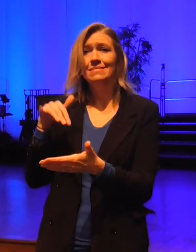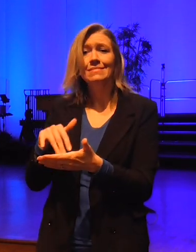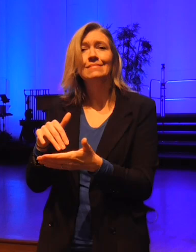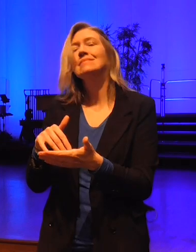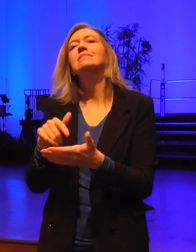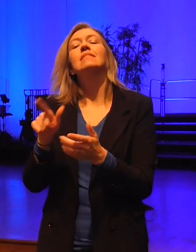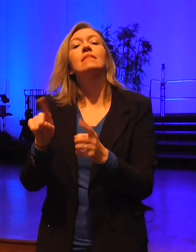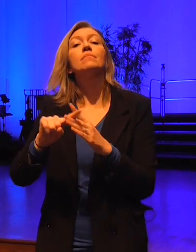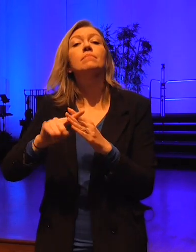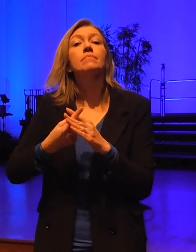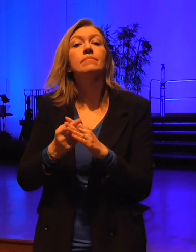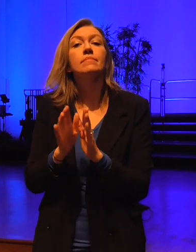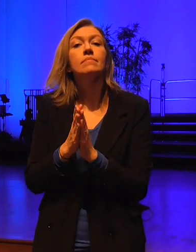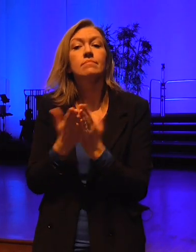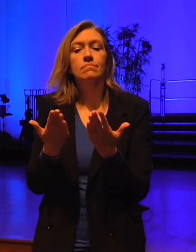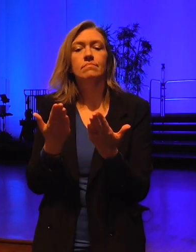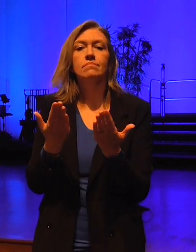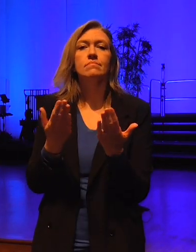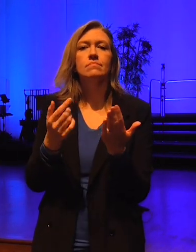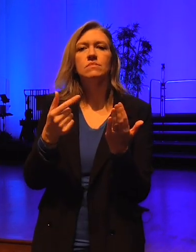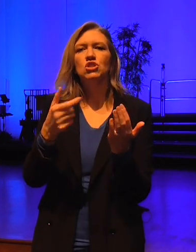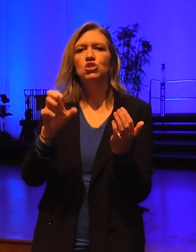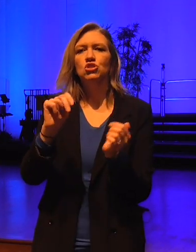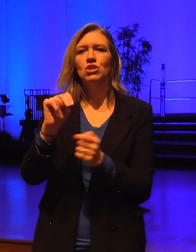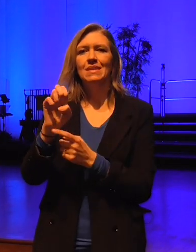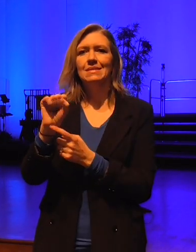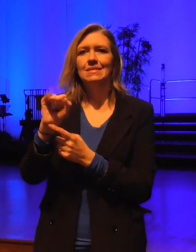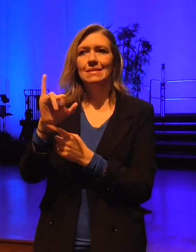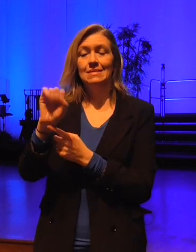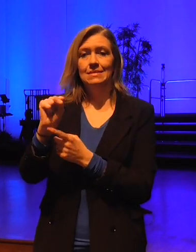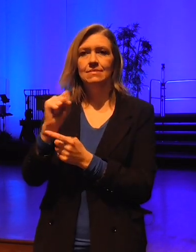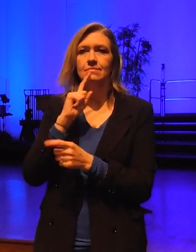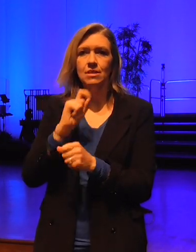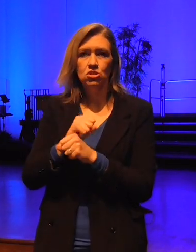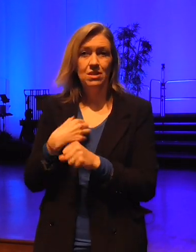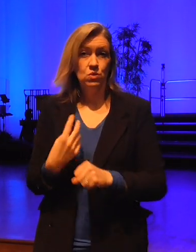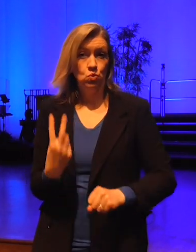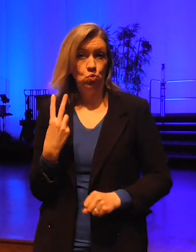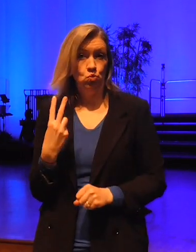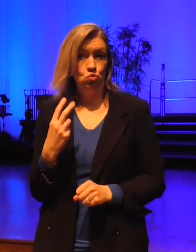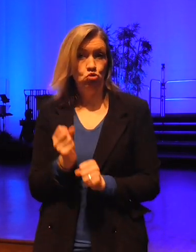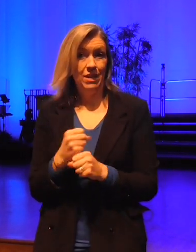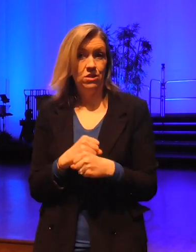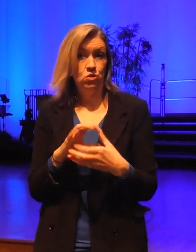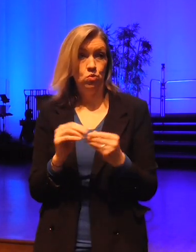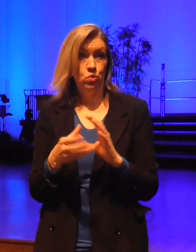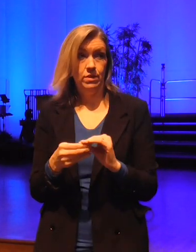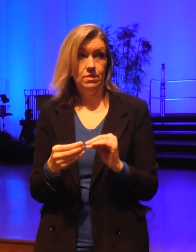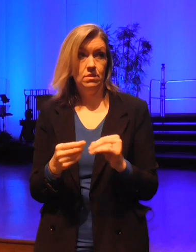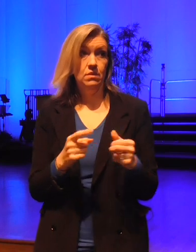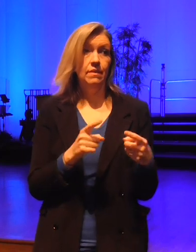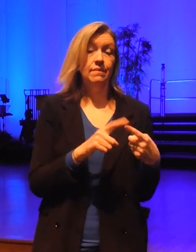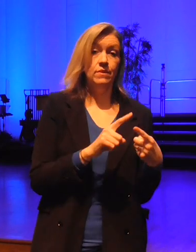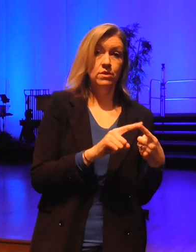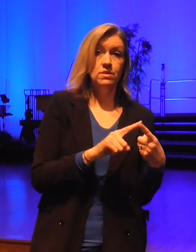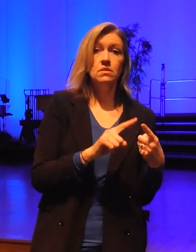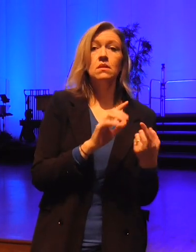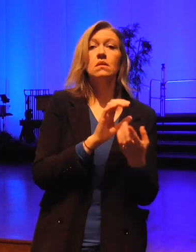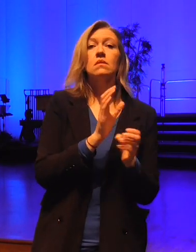there are actually two creation stories the first is when God creates the heavens and the Earth in